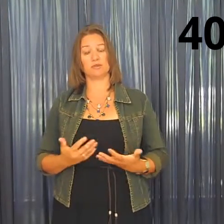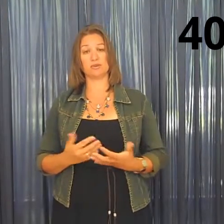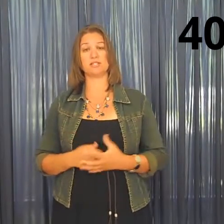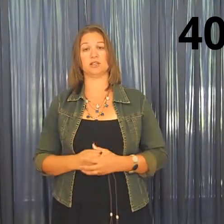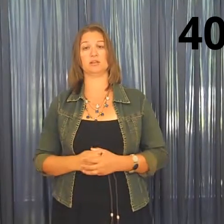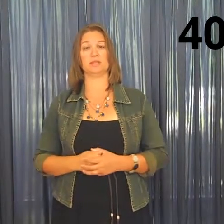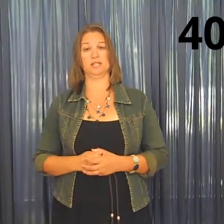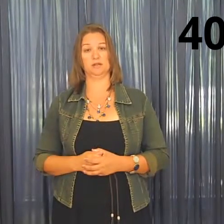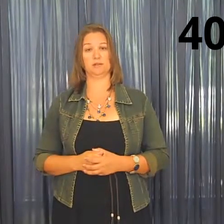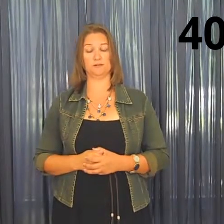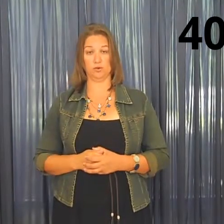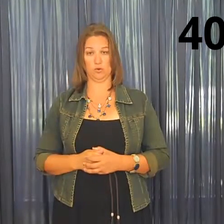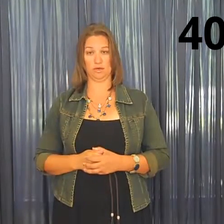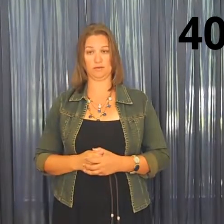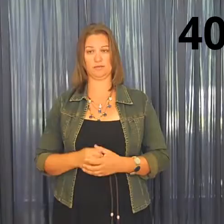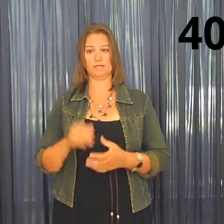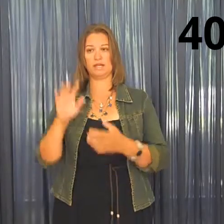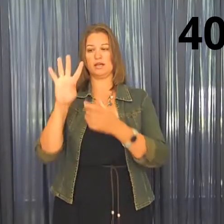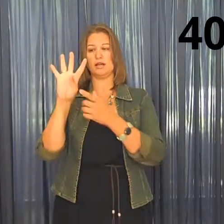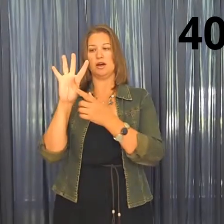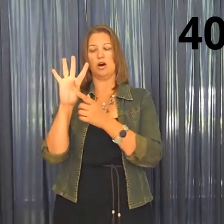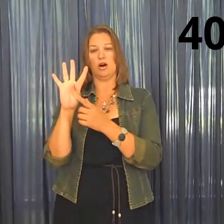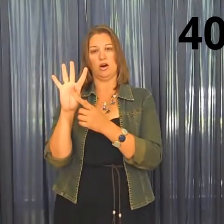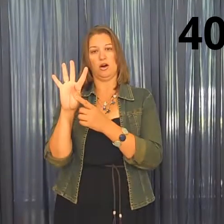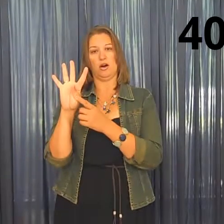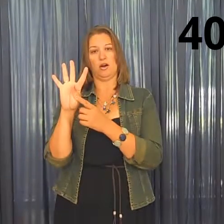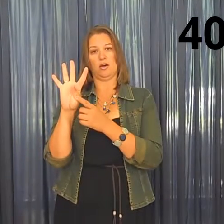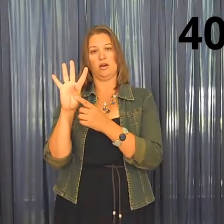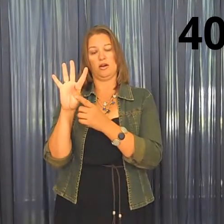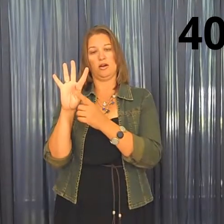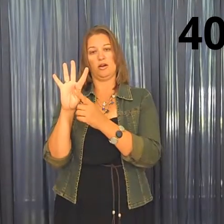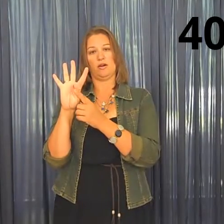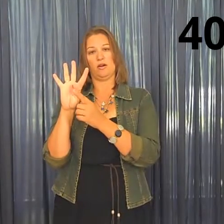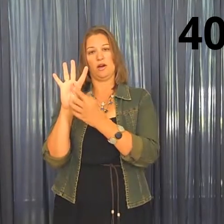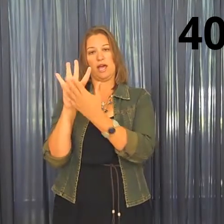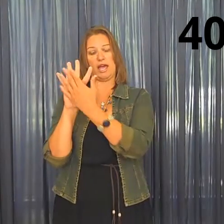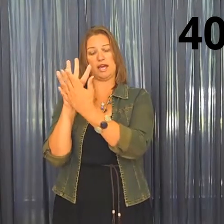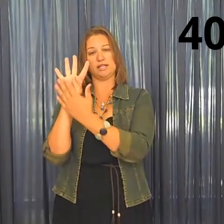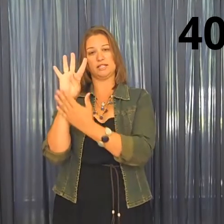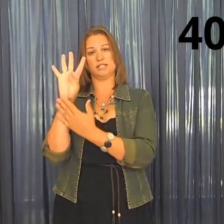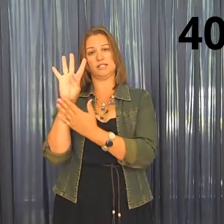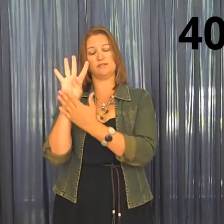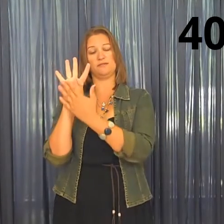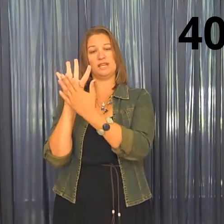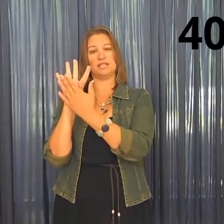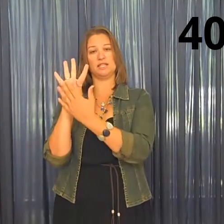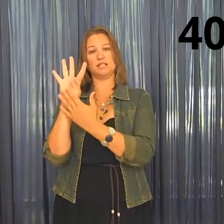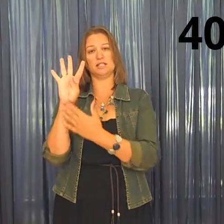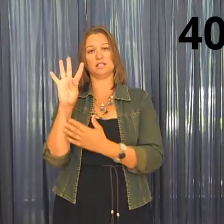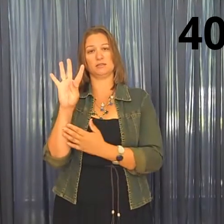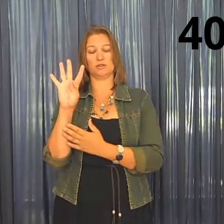start with the number 4. Hand is facing